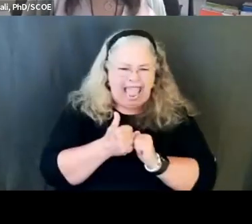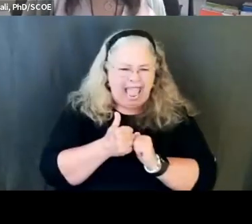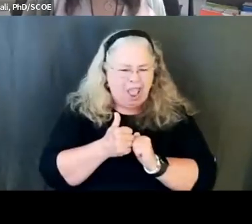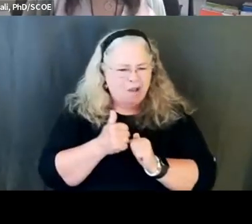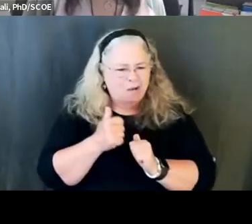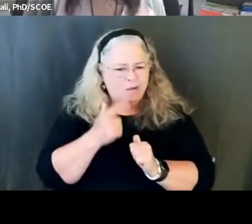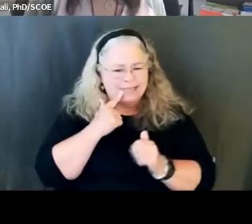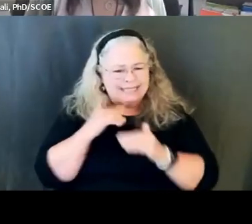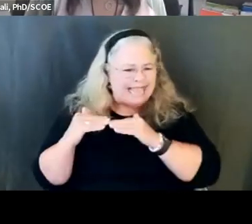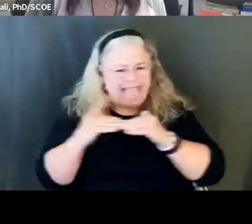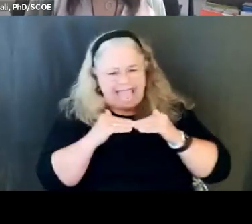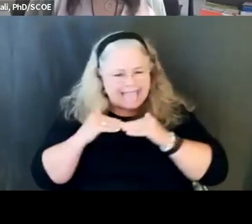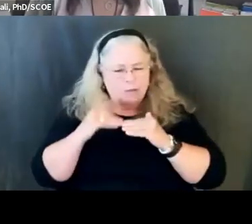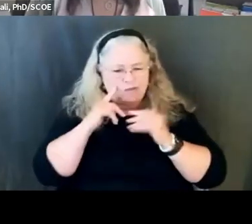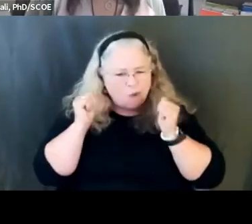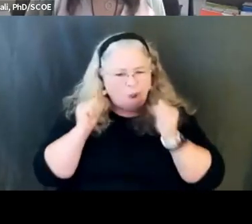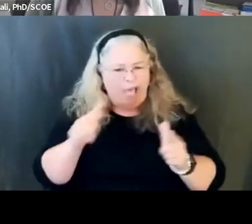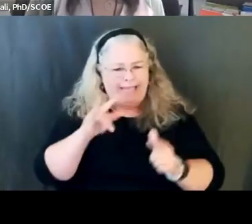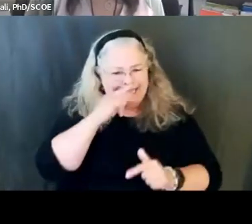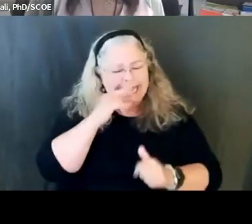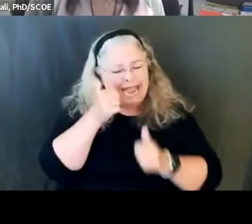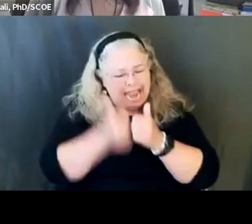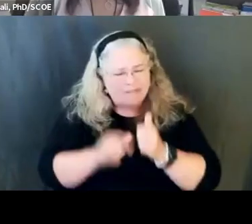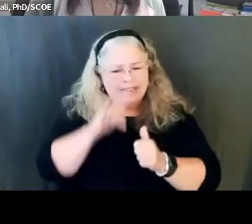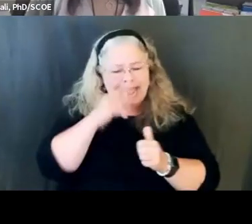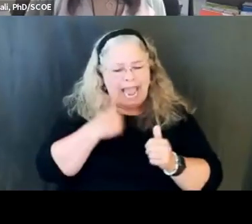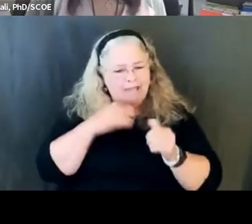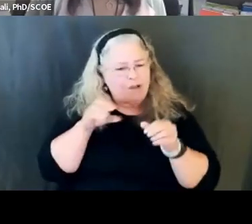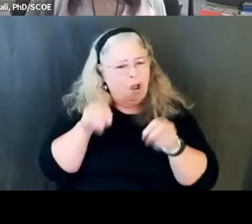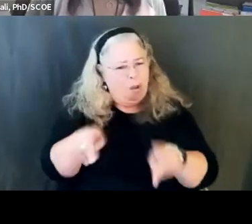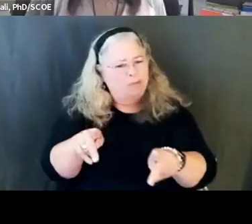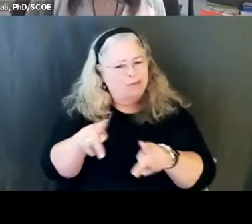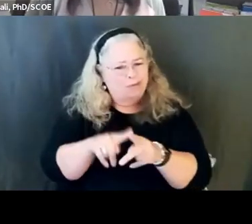equitable thing for all kids in which every kid gets the opportunity to engage in this playful